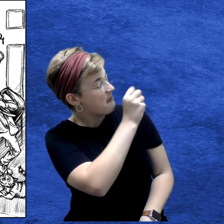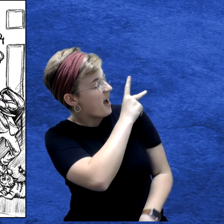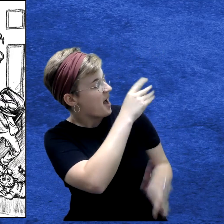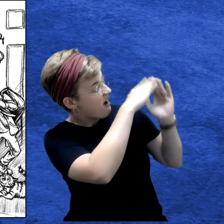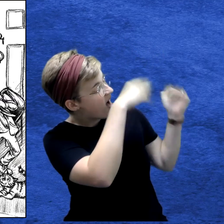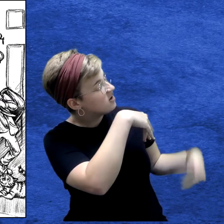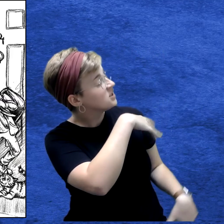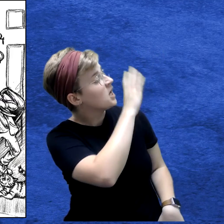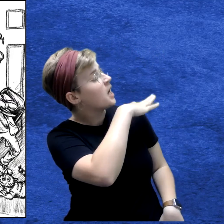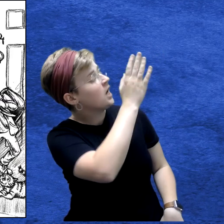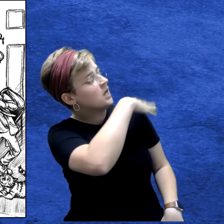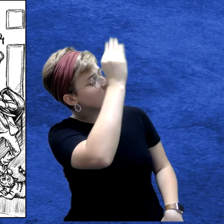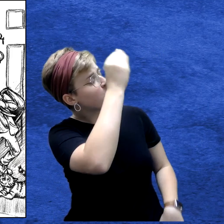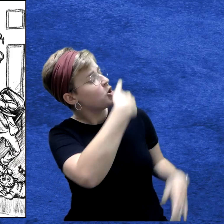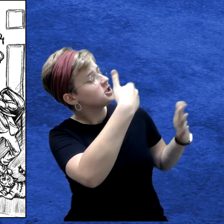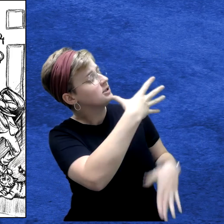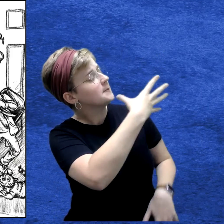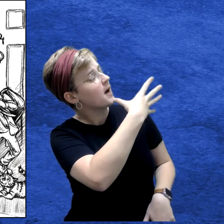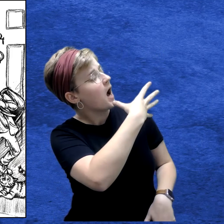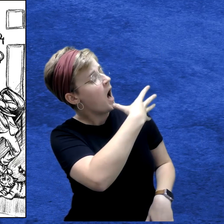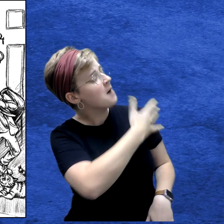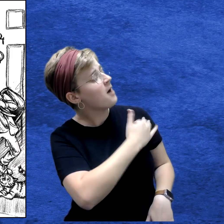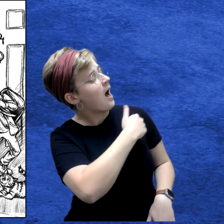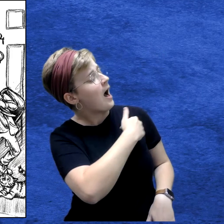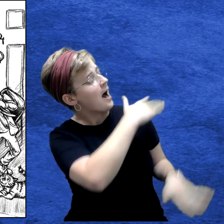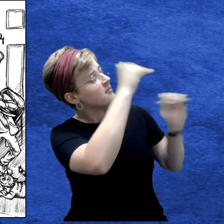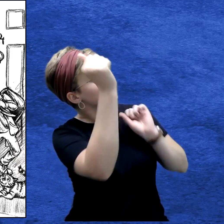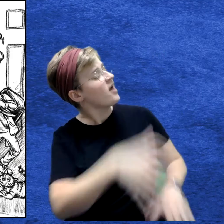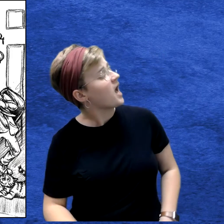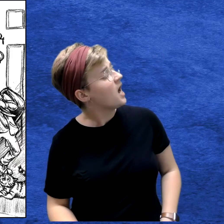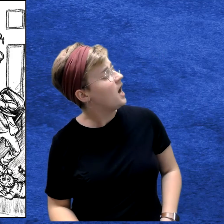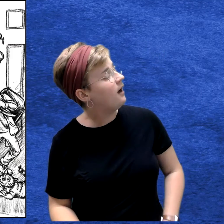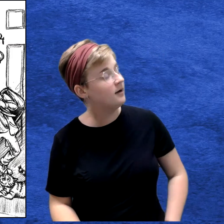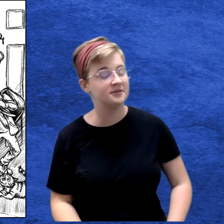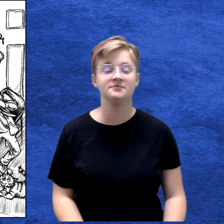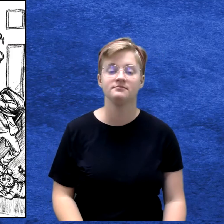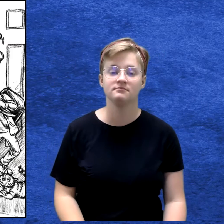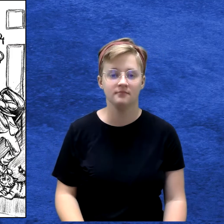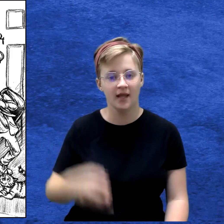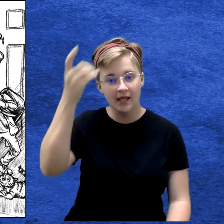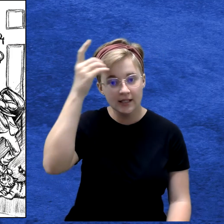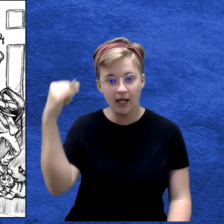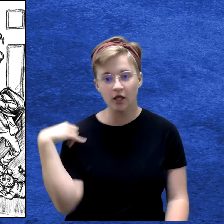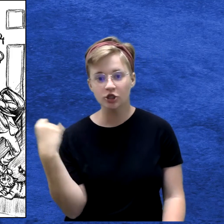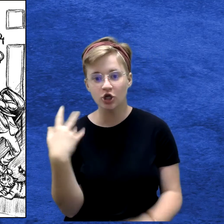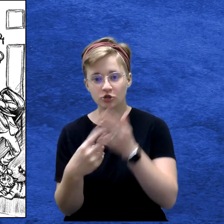“THE GUYS ARE HERE, MOM. I’M LEAVING!” Dink and Josh covered their ears.